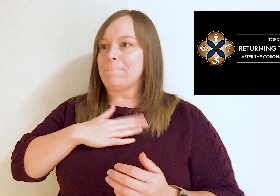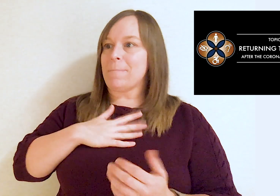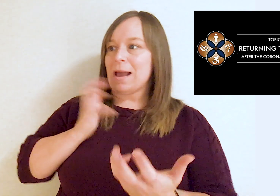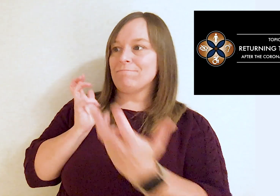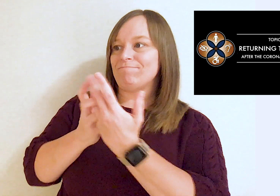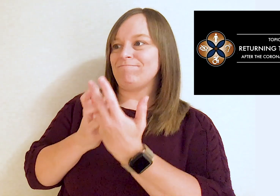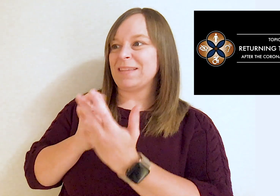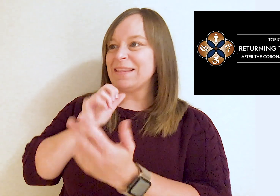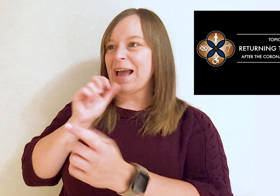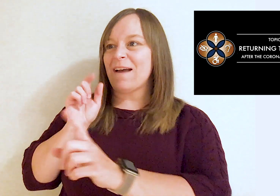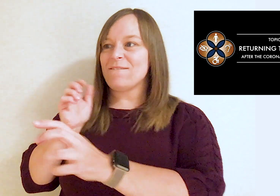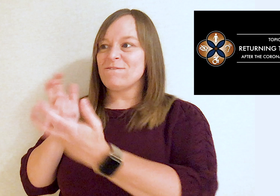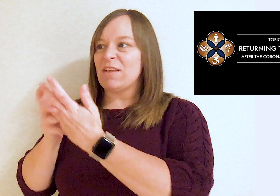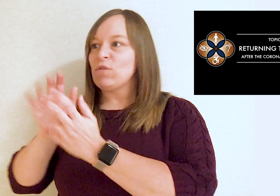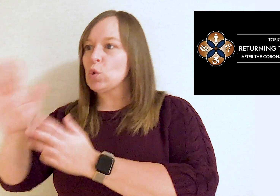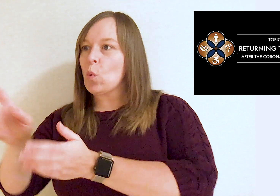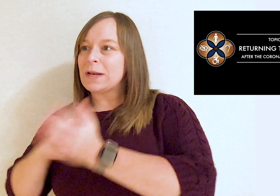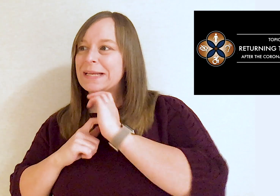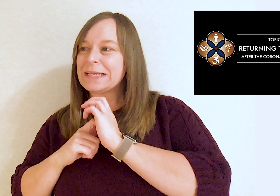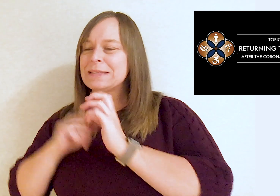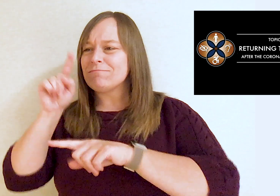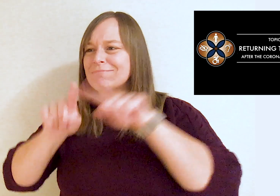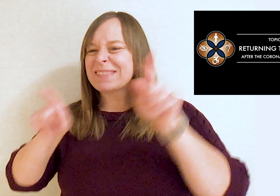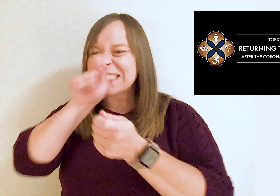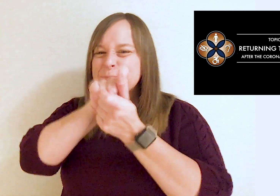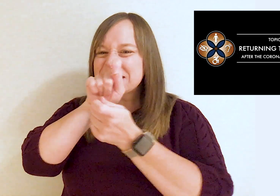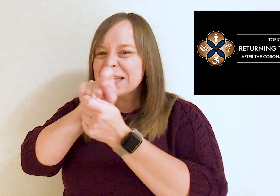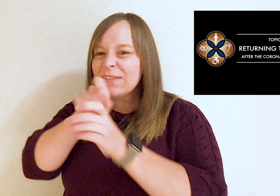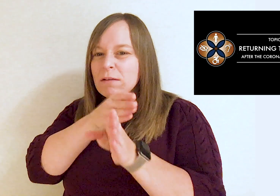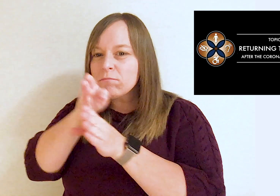accommodation may not fit for another. These are going to be specific and based